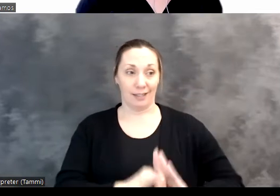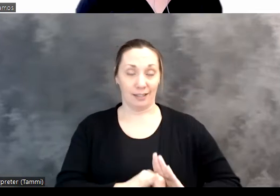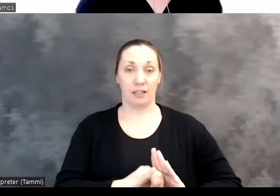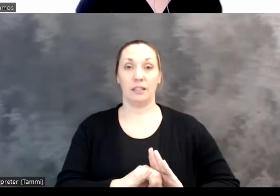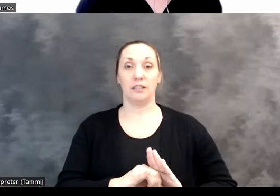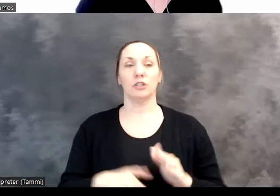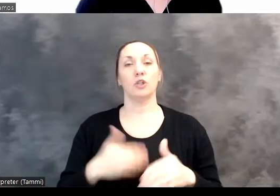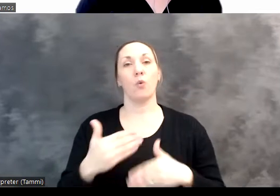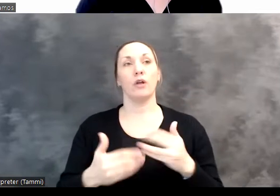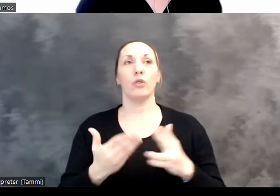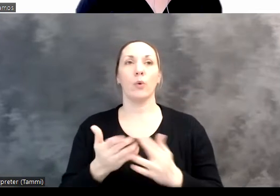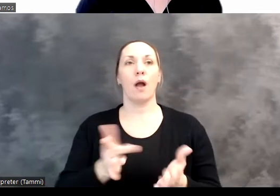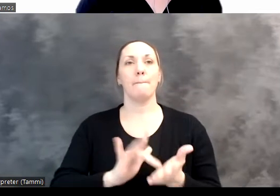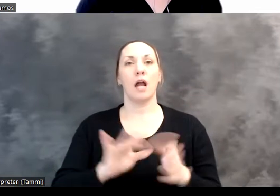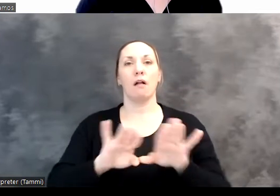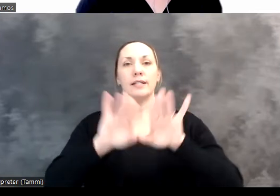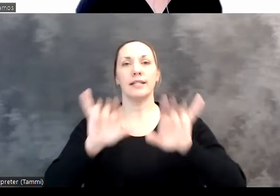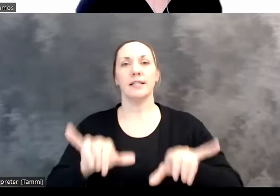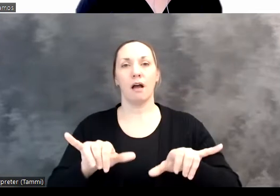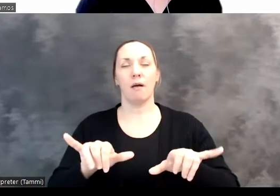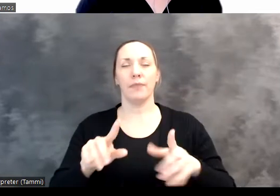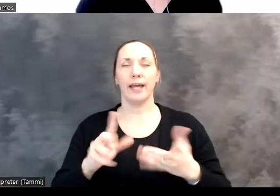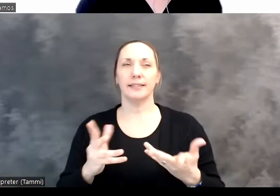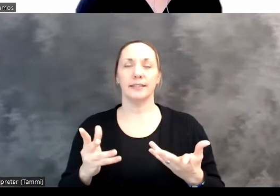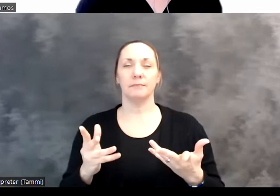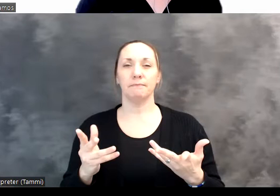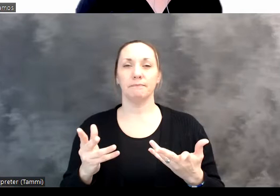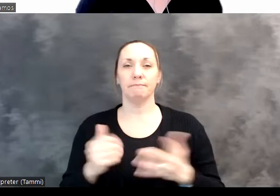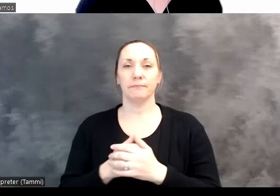Hispanic, queer, any number of identity